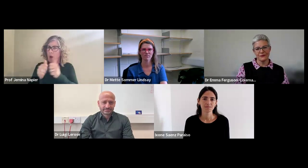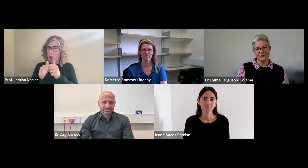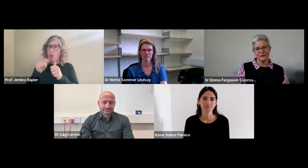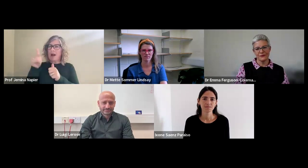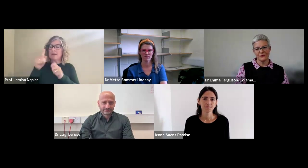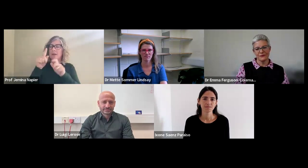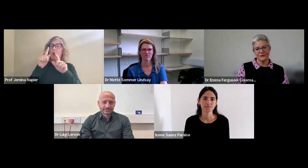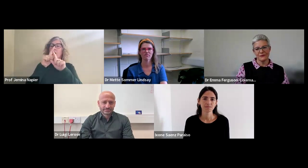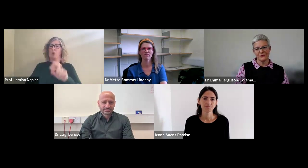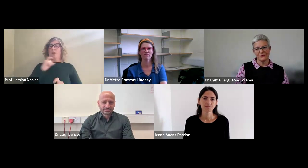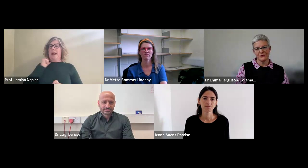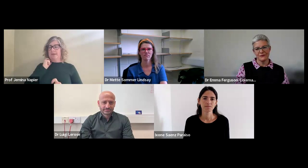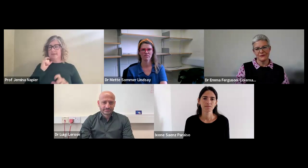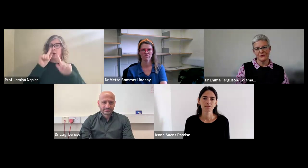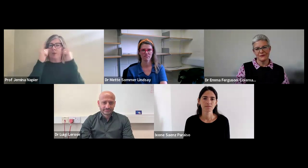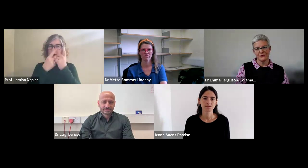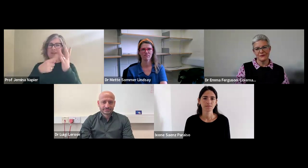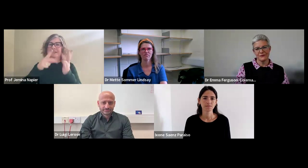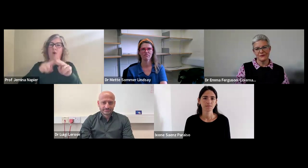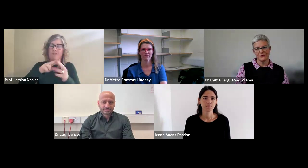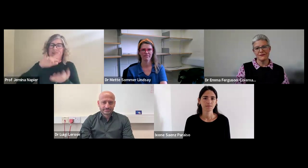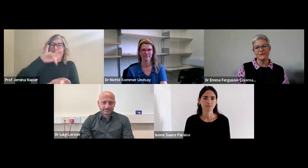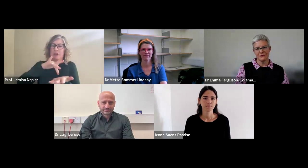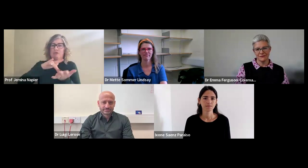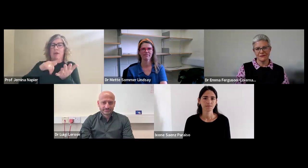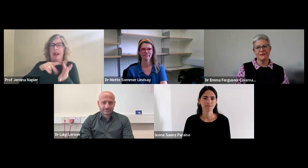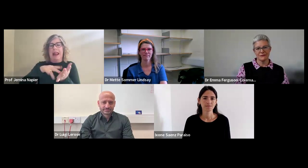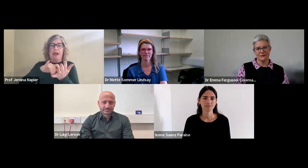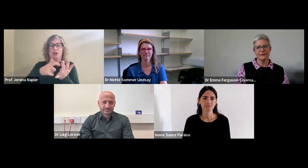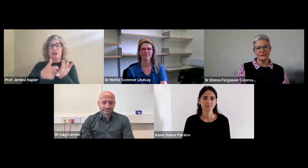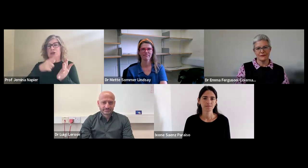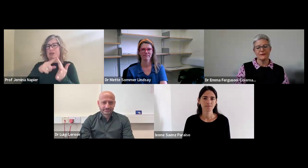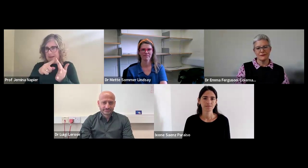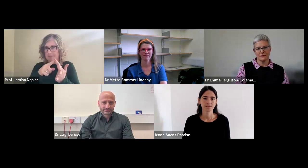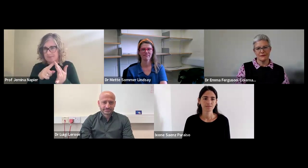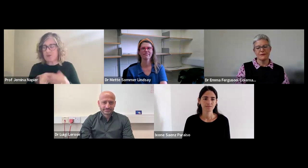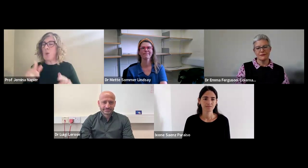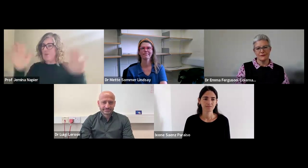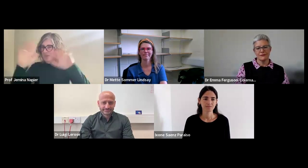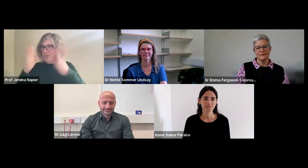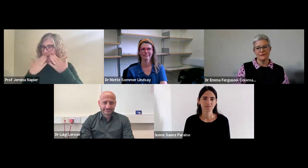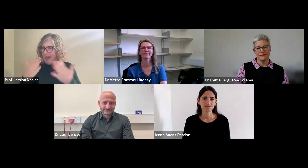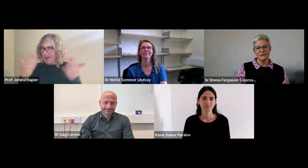Sign Language at the University of Central Lancaster, or UCLan as we often call it,